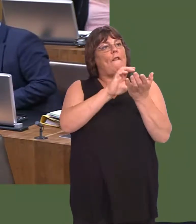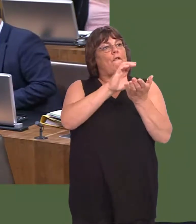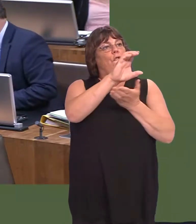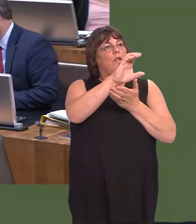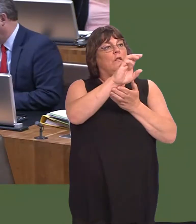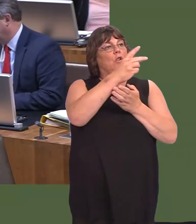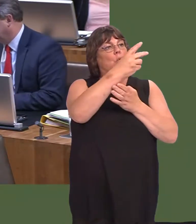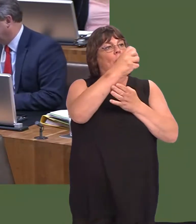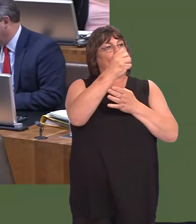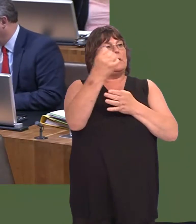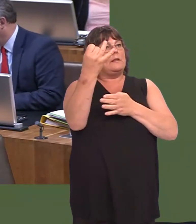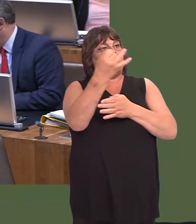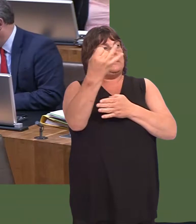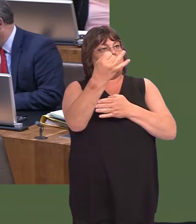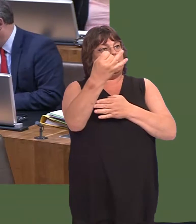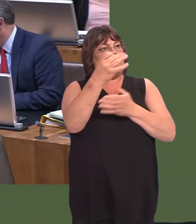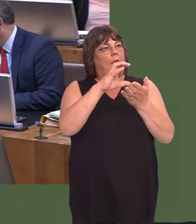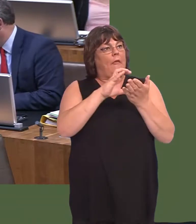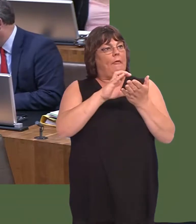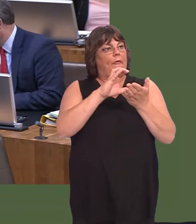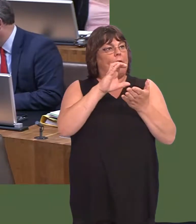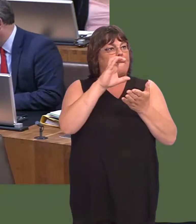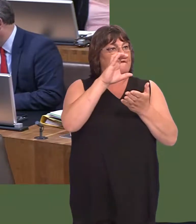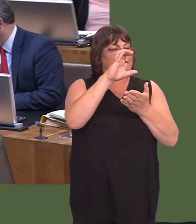been provided for a pollinator trail at Dr Beynonís Bug Farm; funding has been given